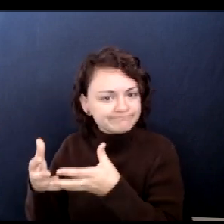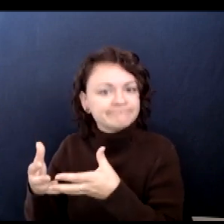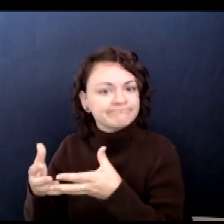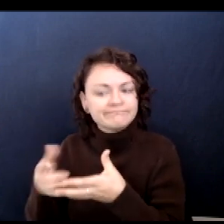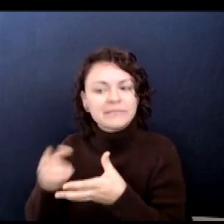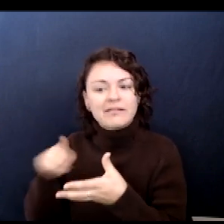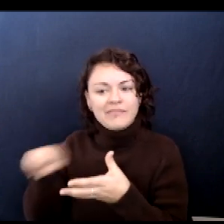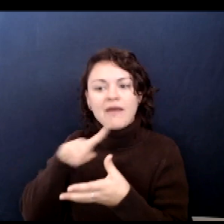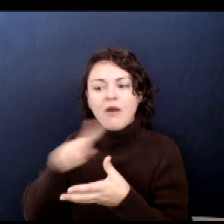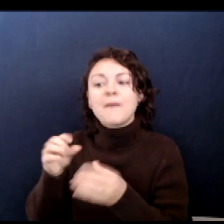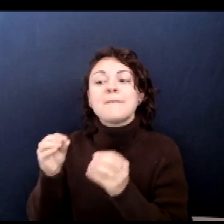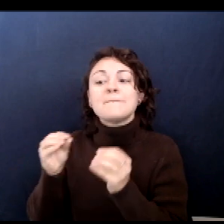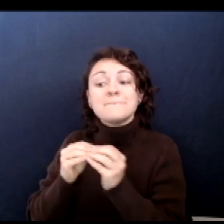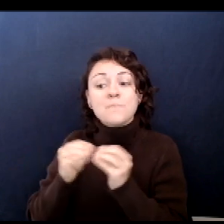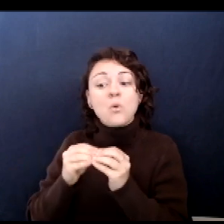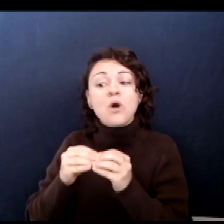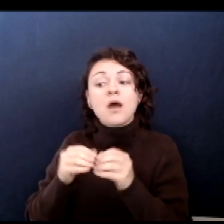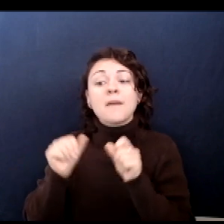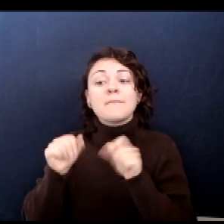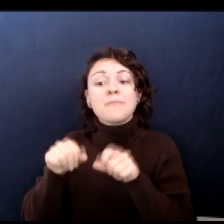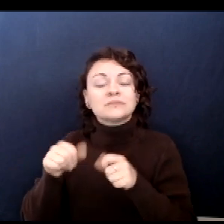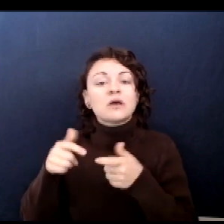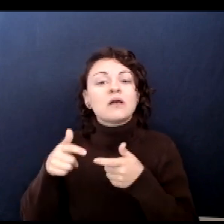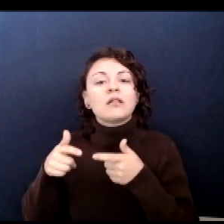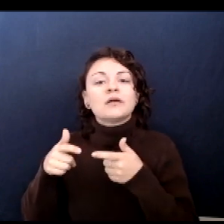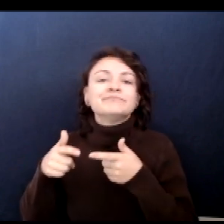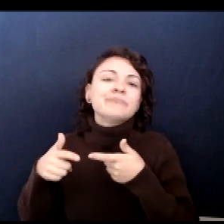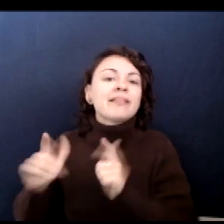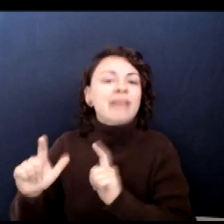likely to be approved for a now wait list.